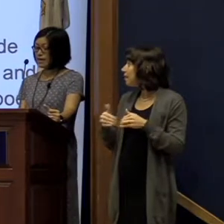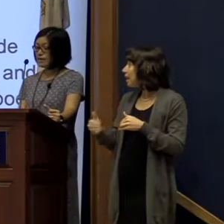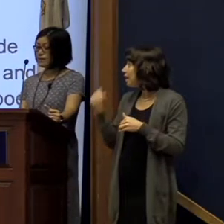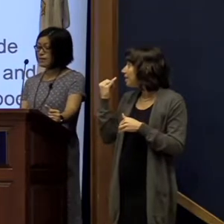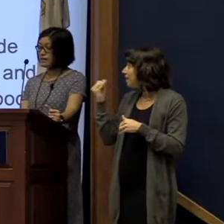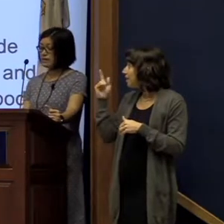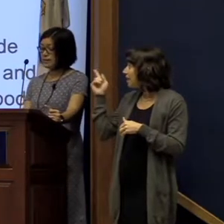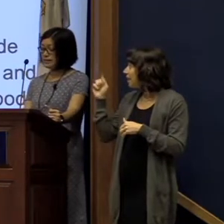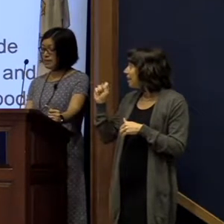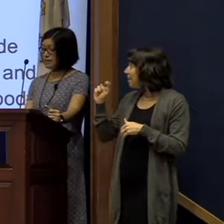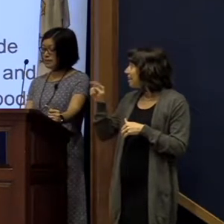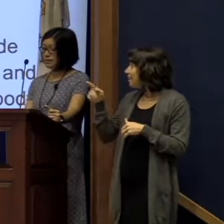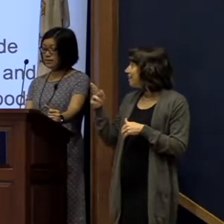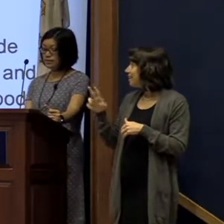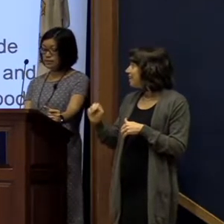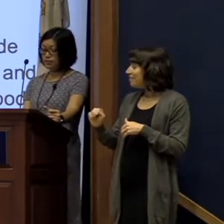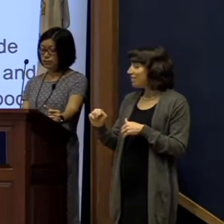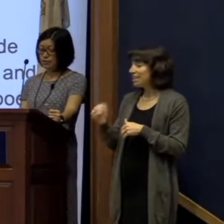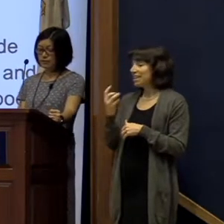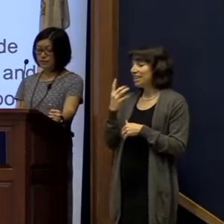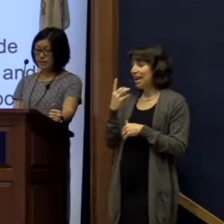community members about safety issues that concern them